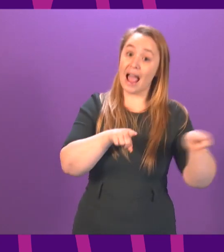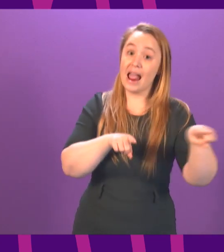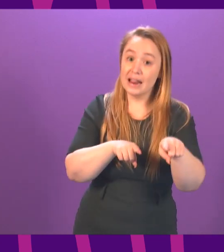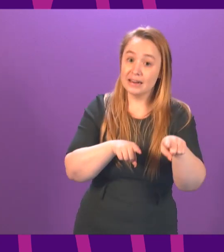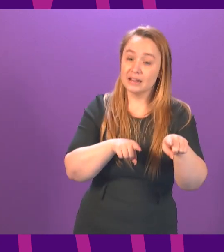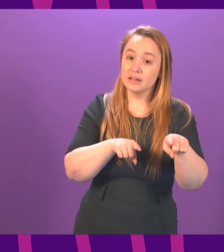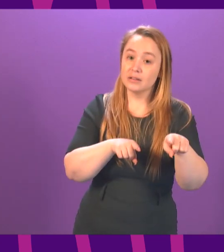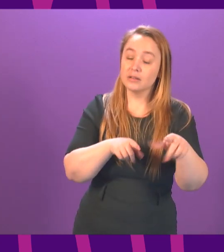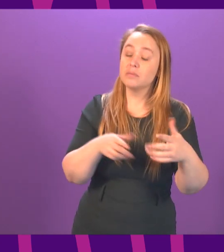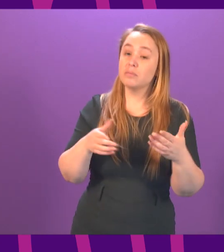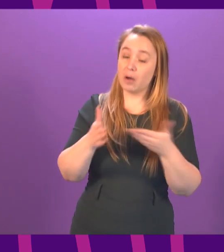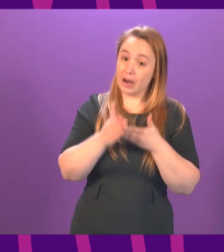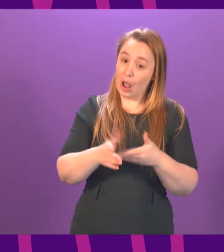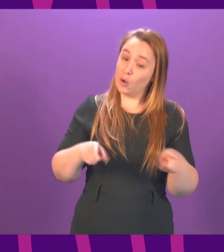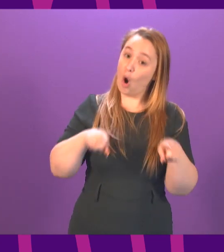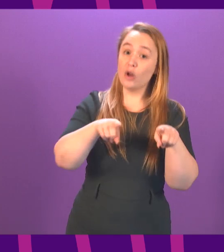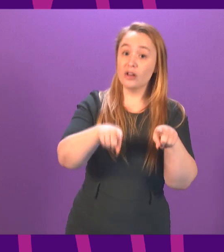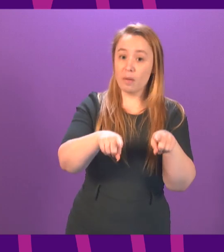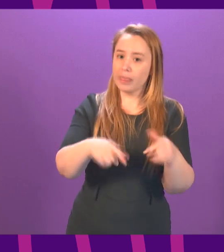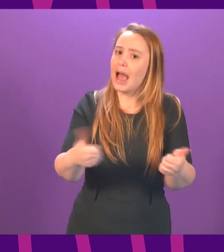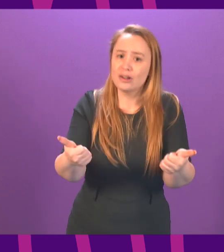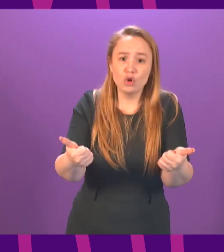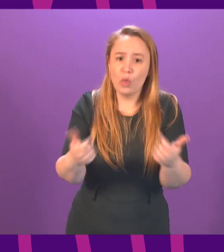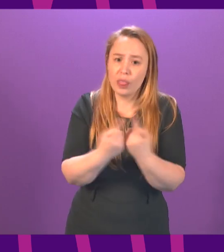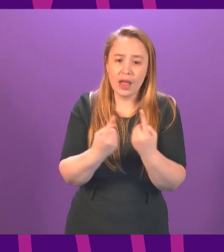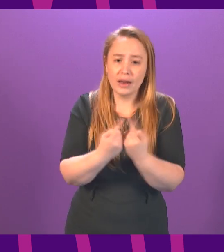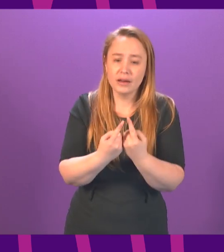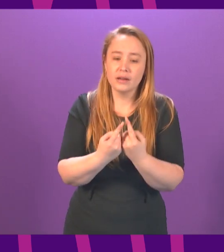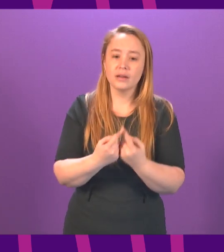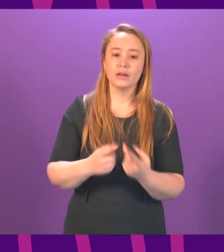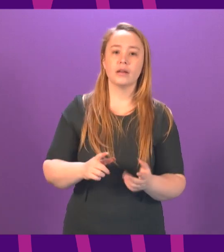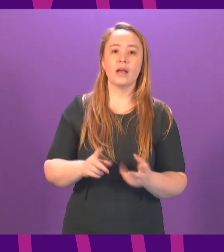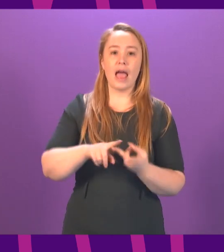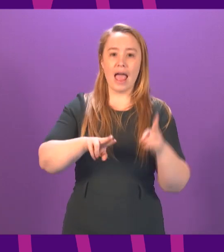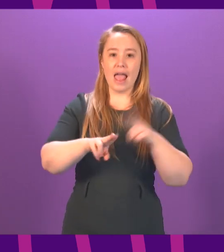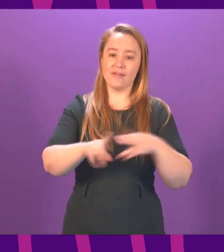If we were missing the targets, I could understand the criticisms that are being made.